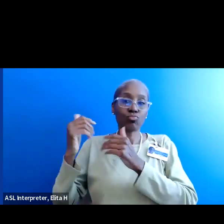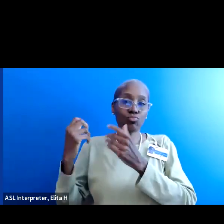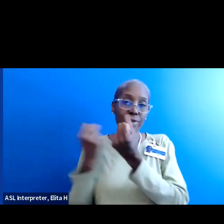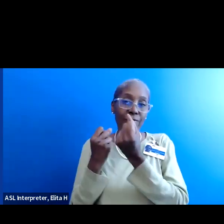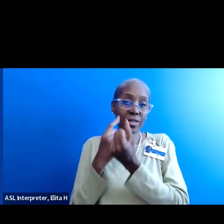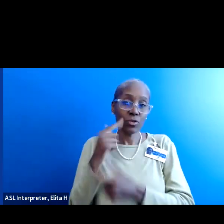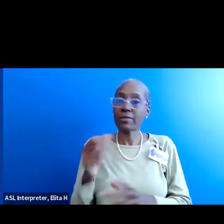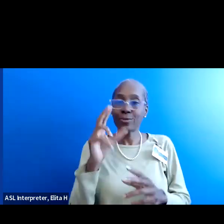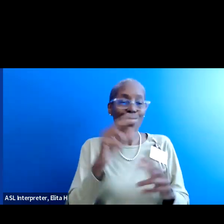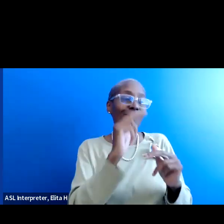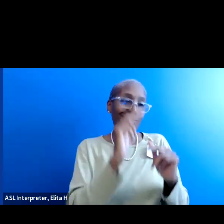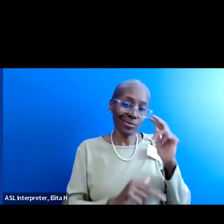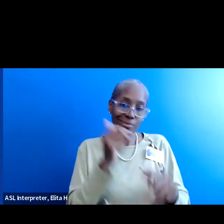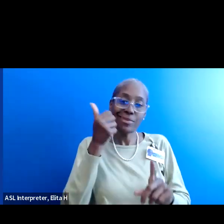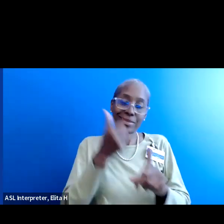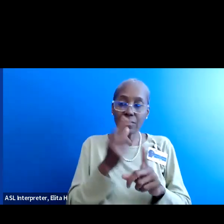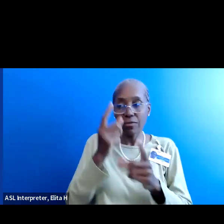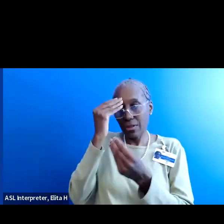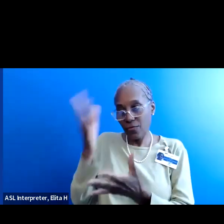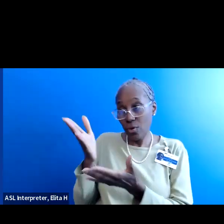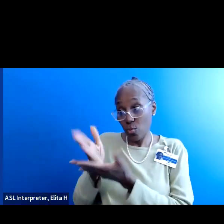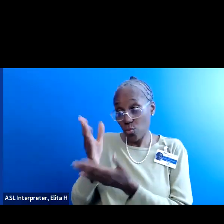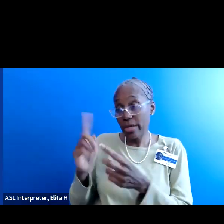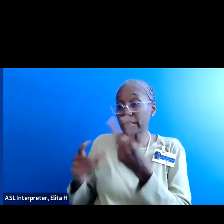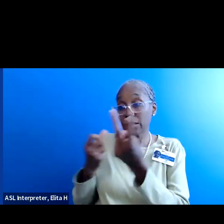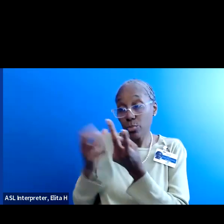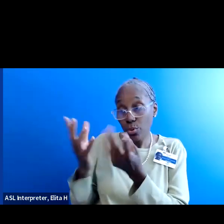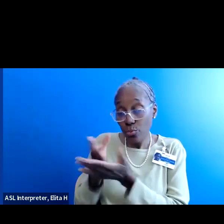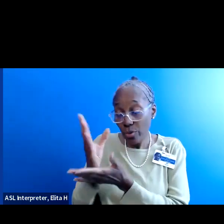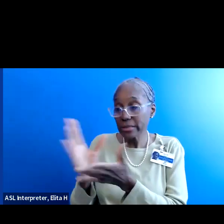The facility is supposed to inform you of your rights and support your rights and promote your rights.